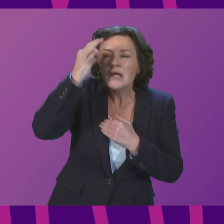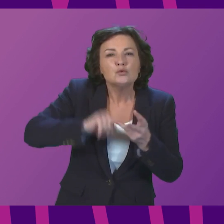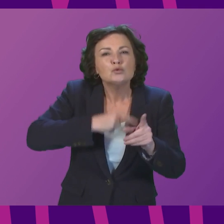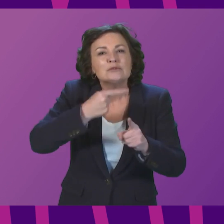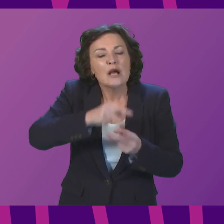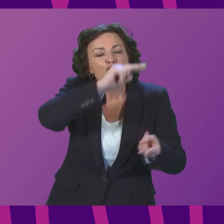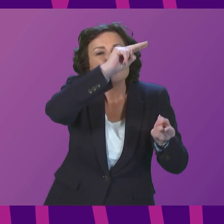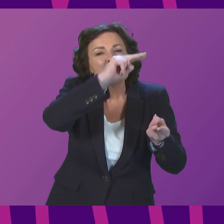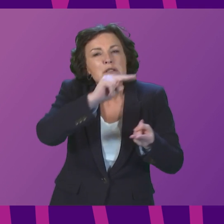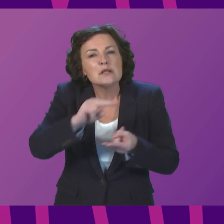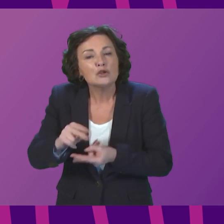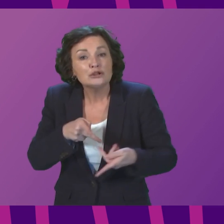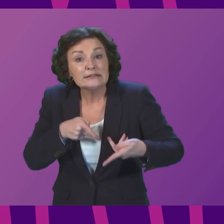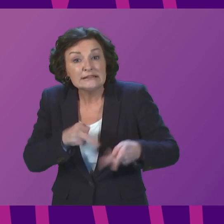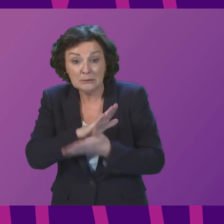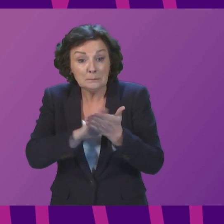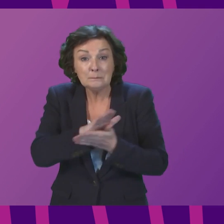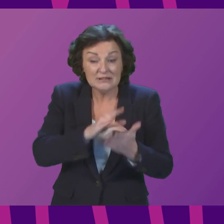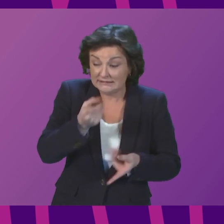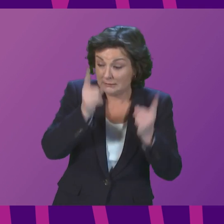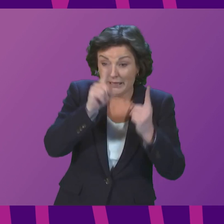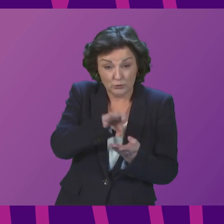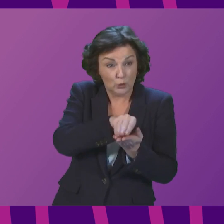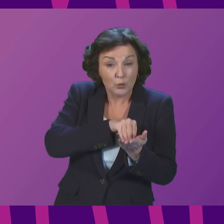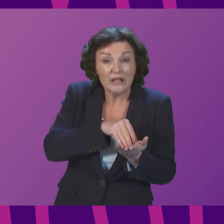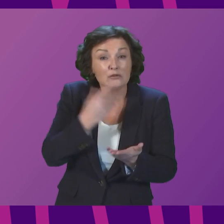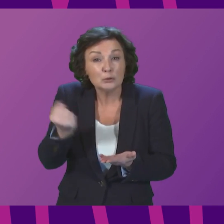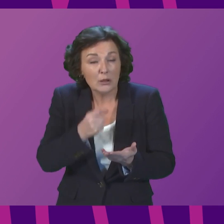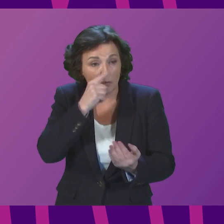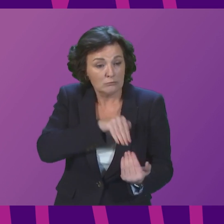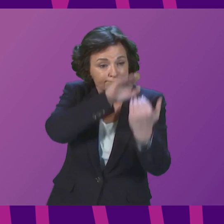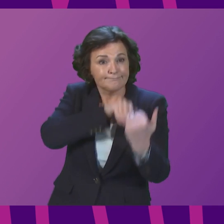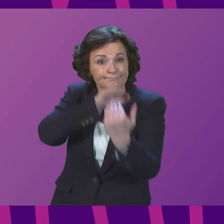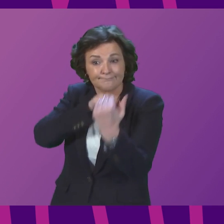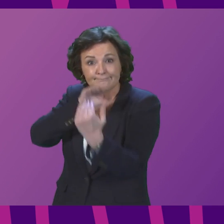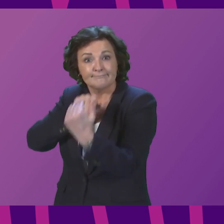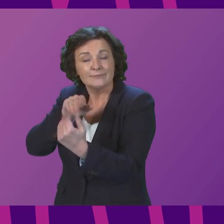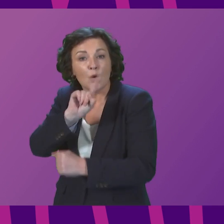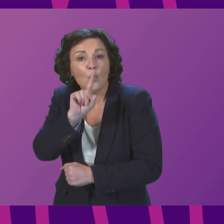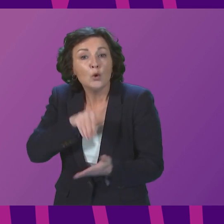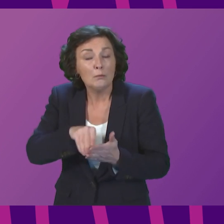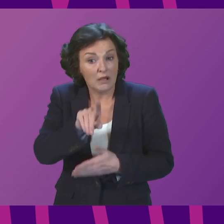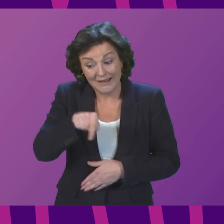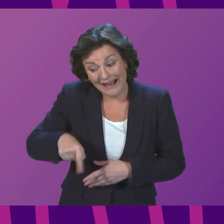400,000 people in Scotland. That is not available in most parts of England.